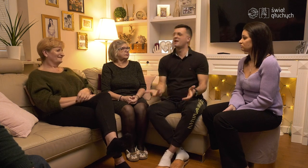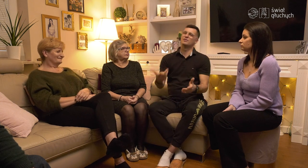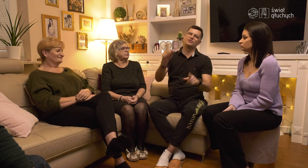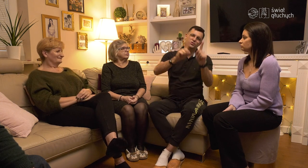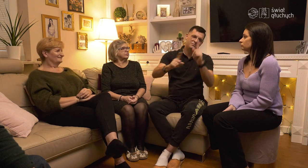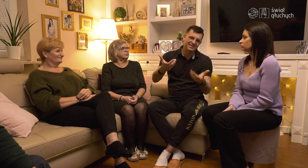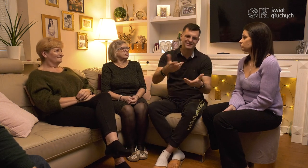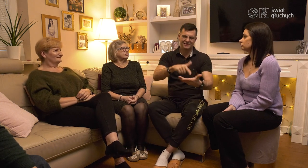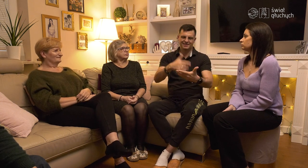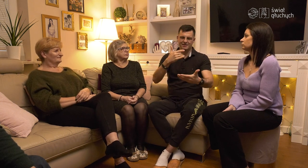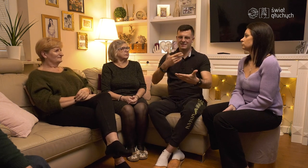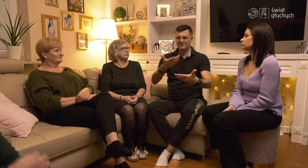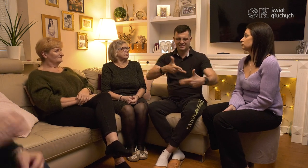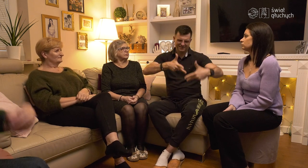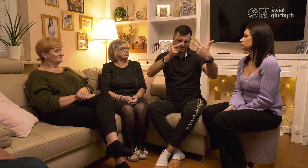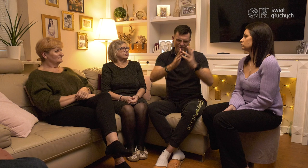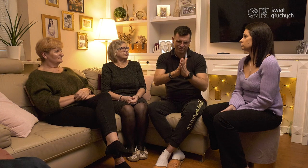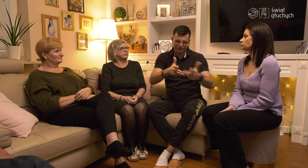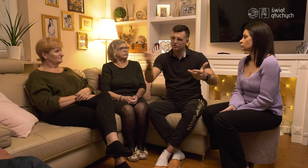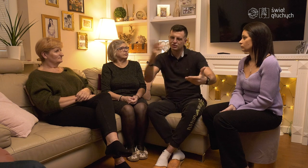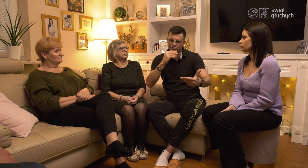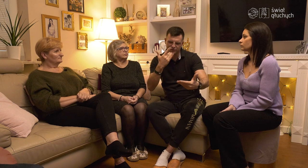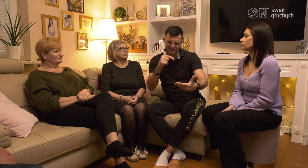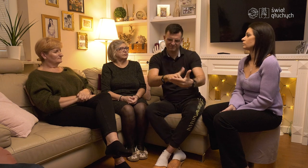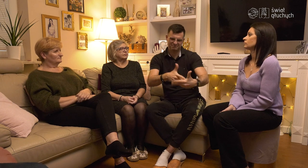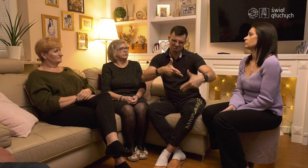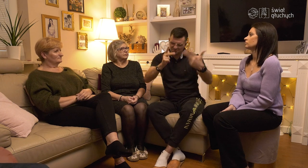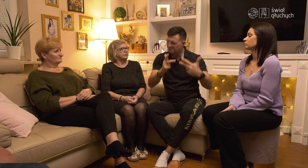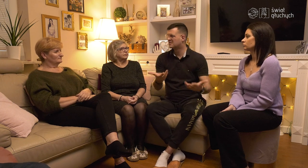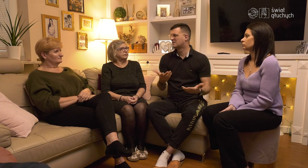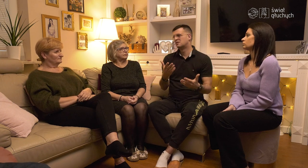or connect with an interpreter!